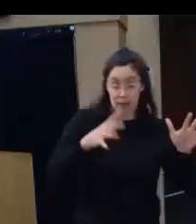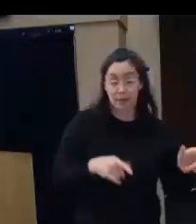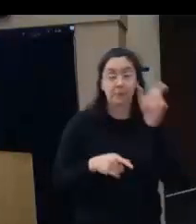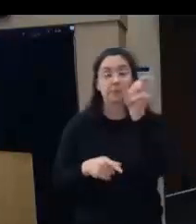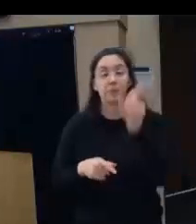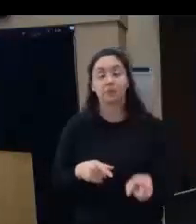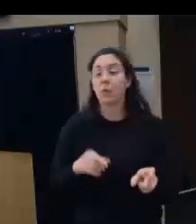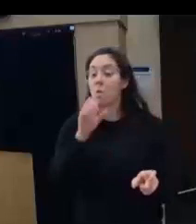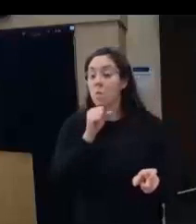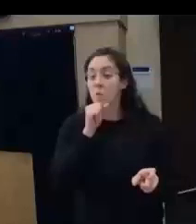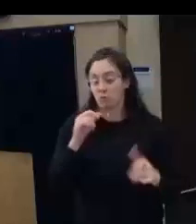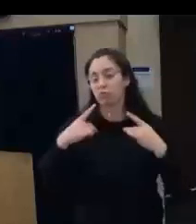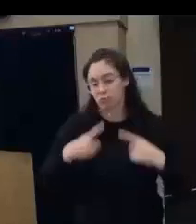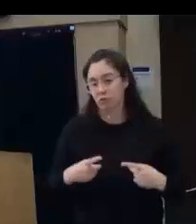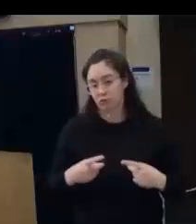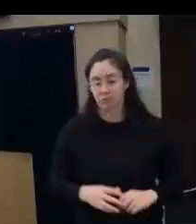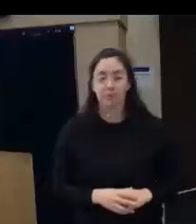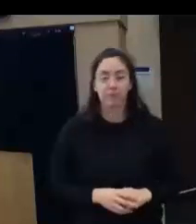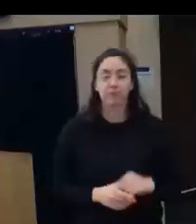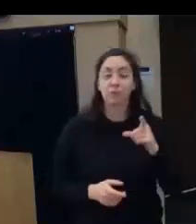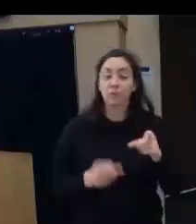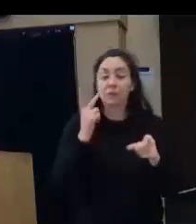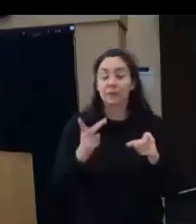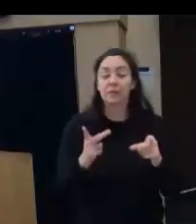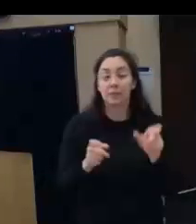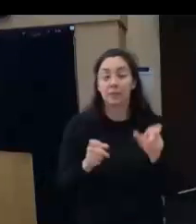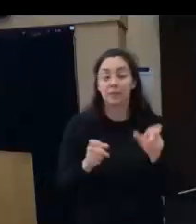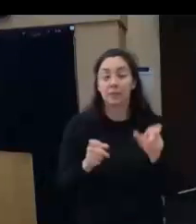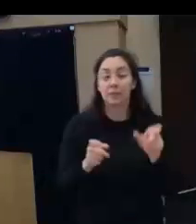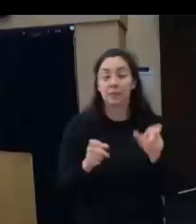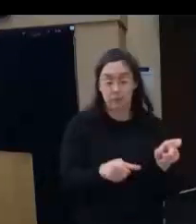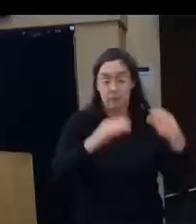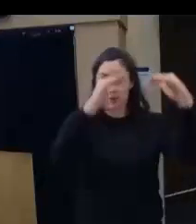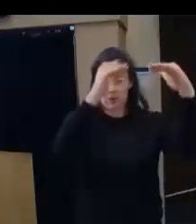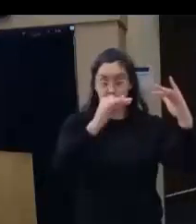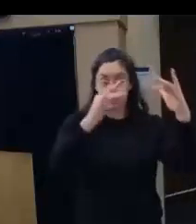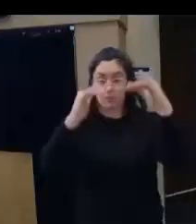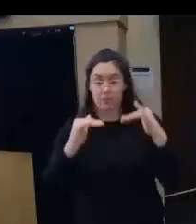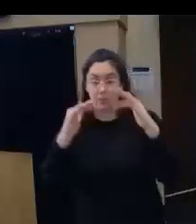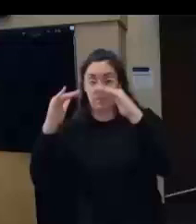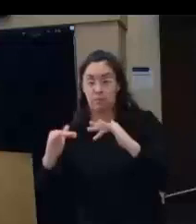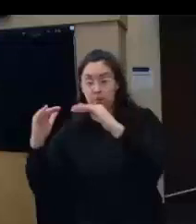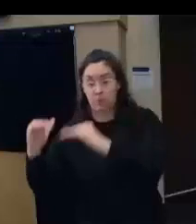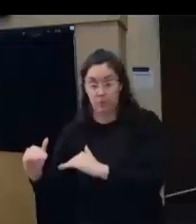represents depression we can see here that somewhat linearly uh um that the worsening